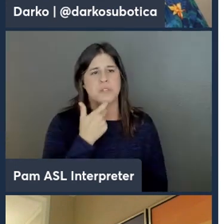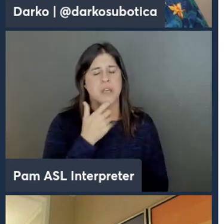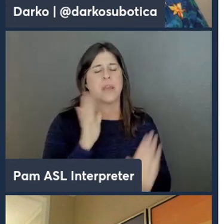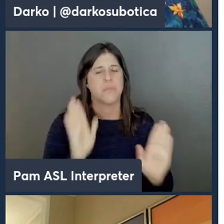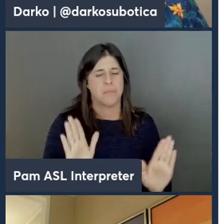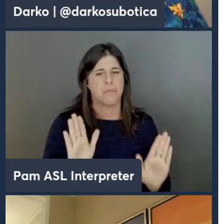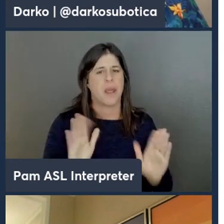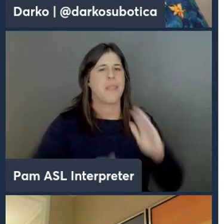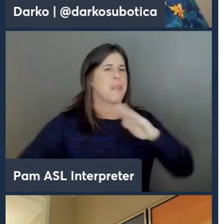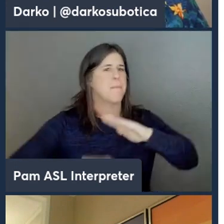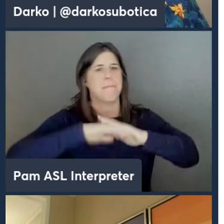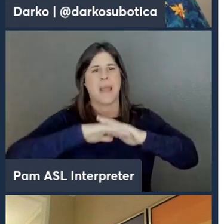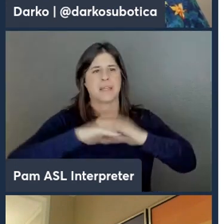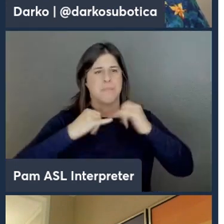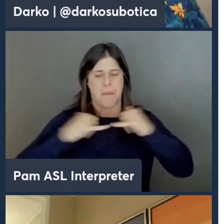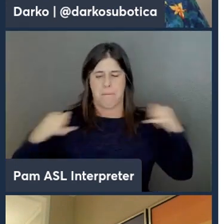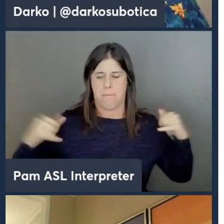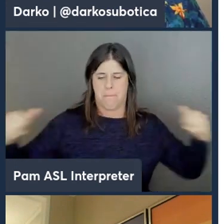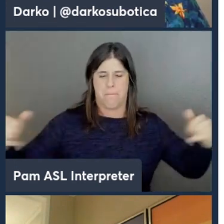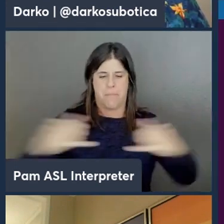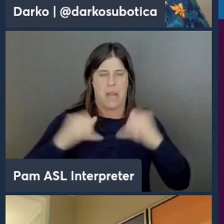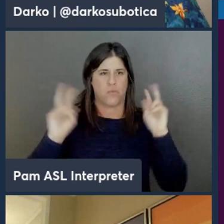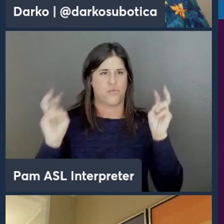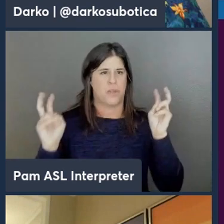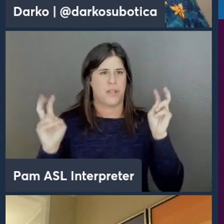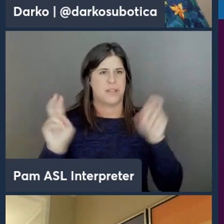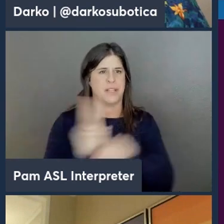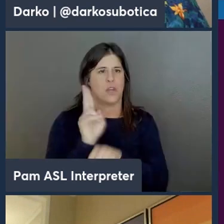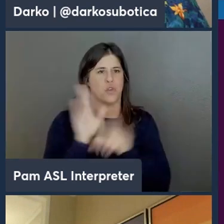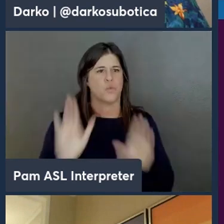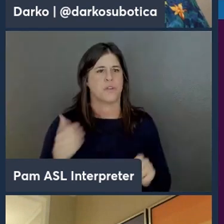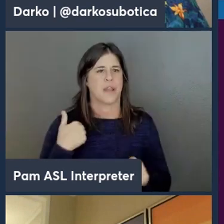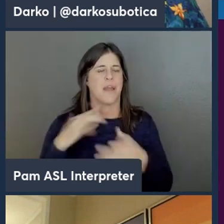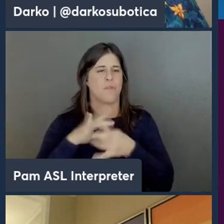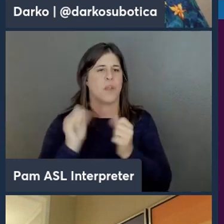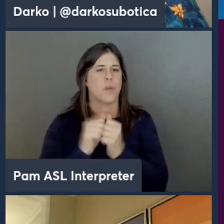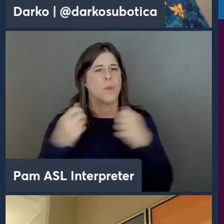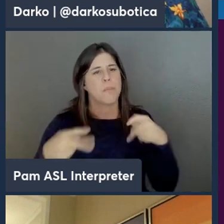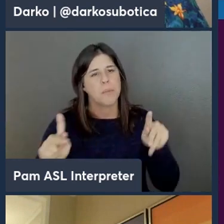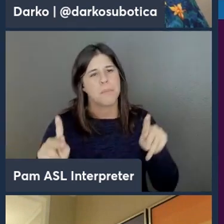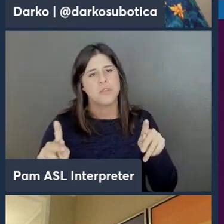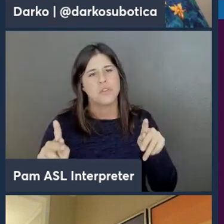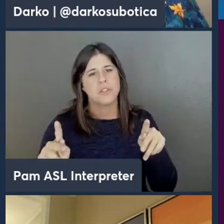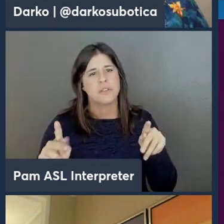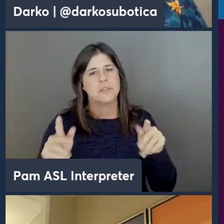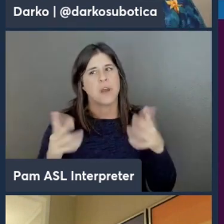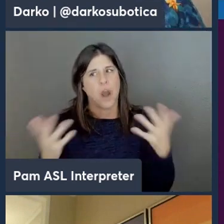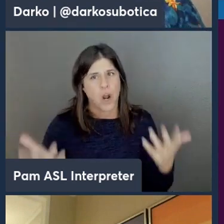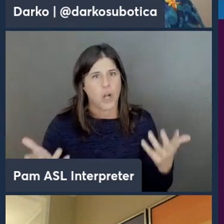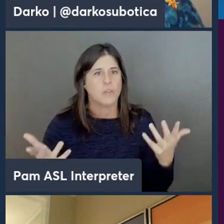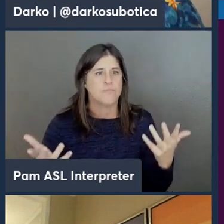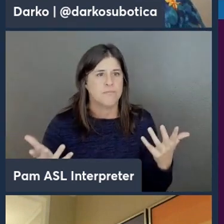the maximum boundaries that users can have, in terms of permissions are given, are defined.